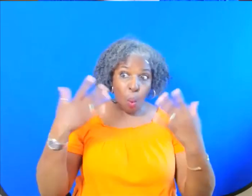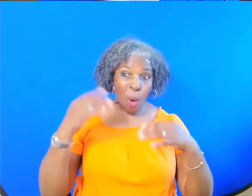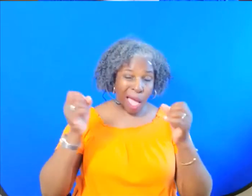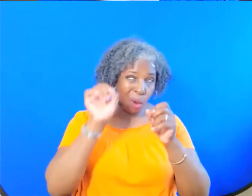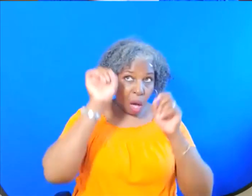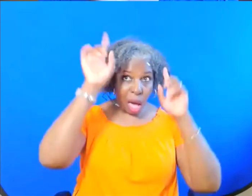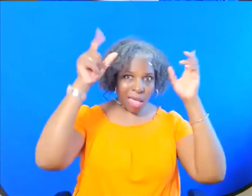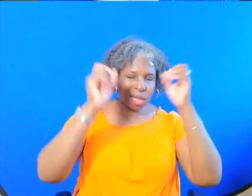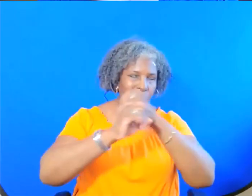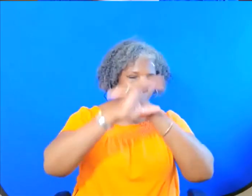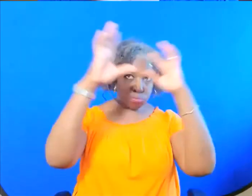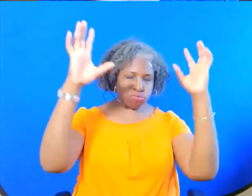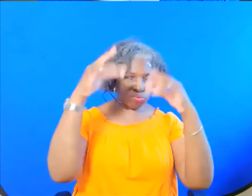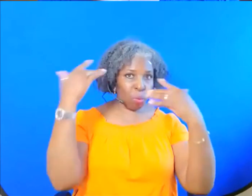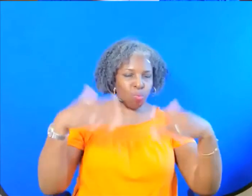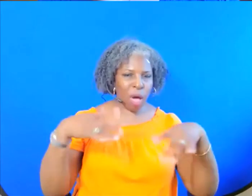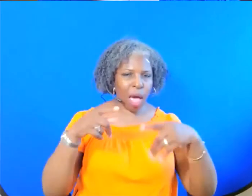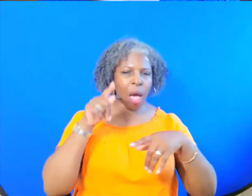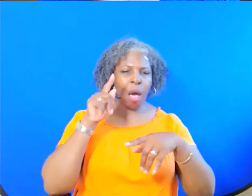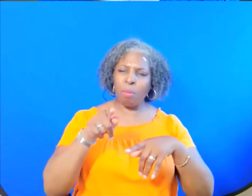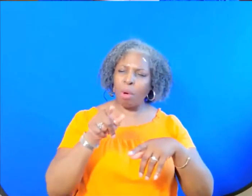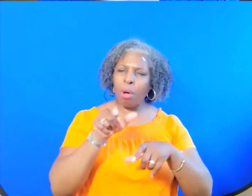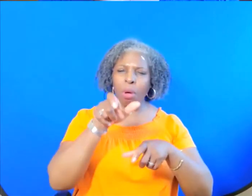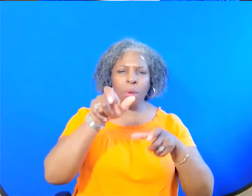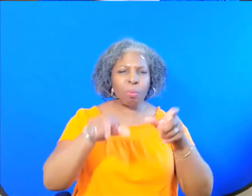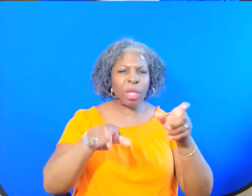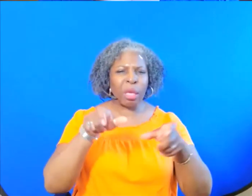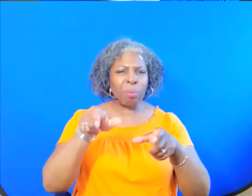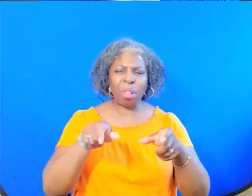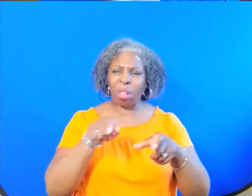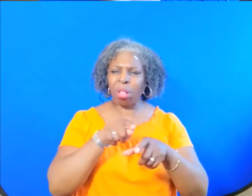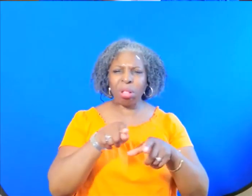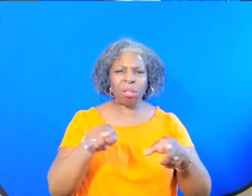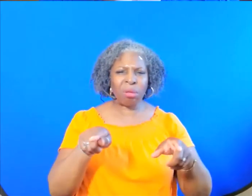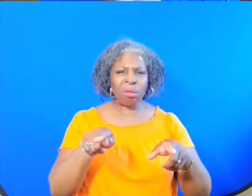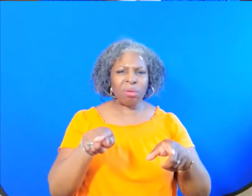I think people because it's people aren't, there's a, there's a general sort of